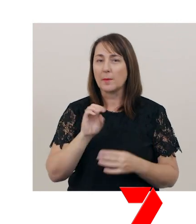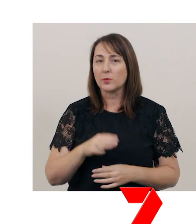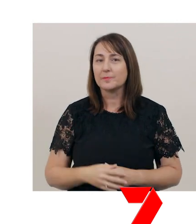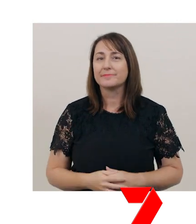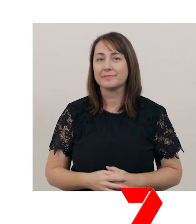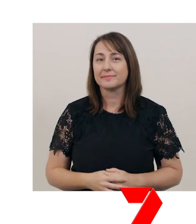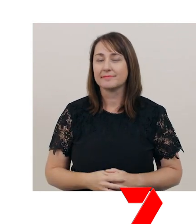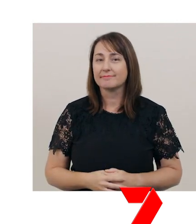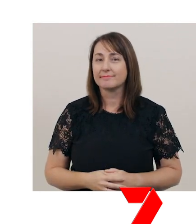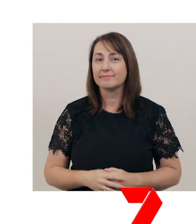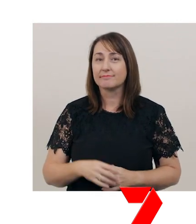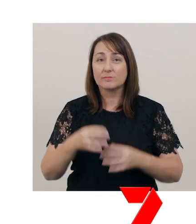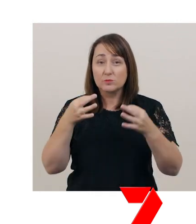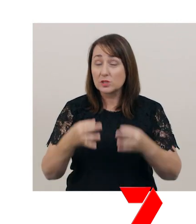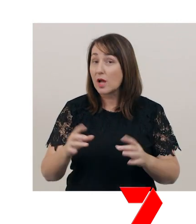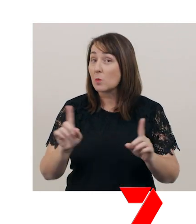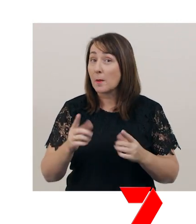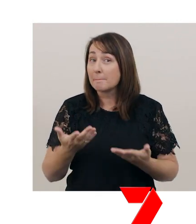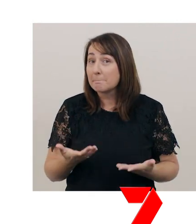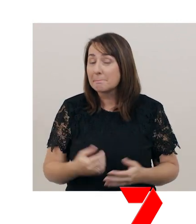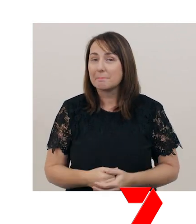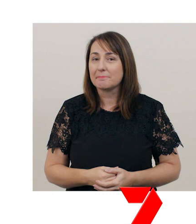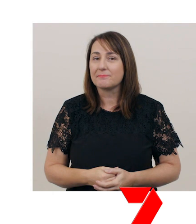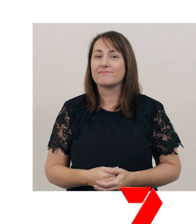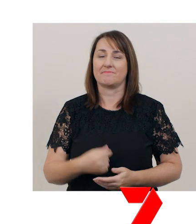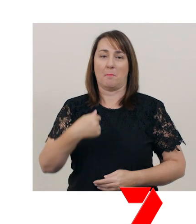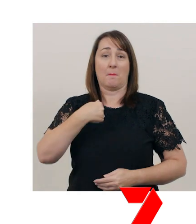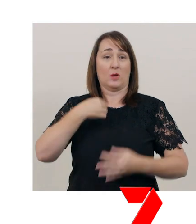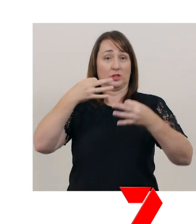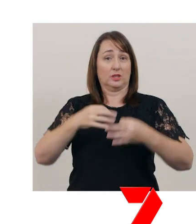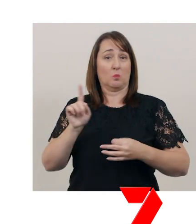What did you decide? This is my obligation cline.